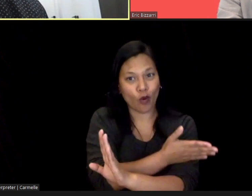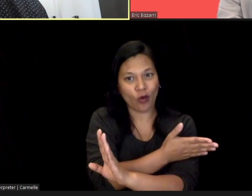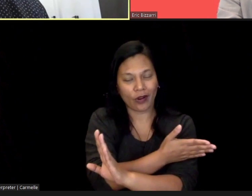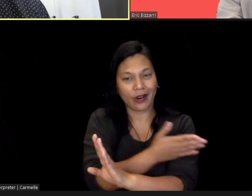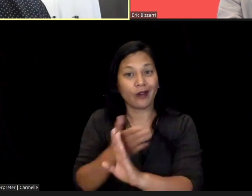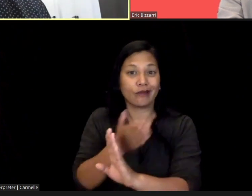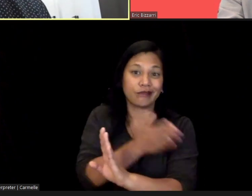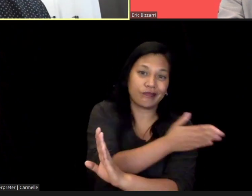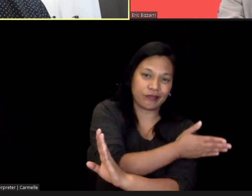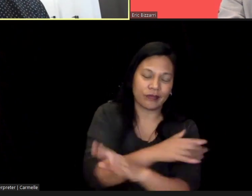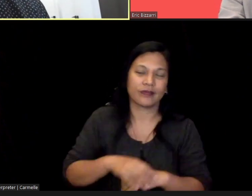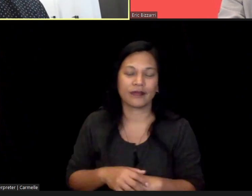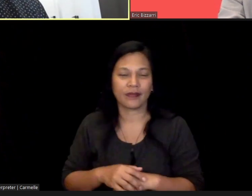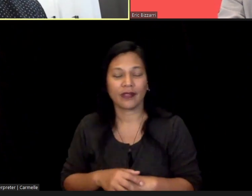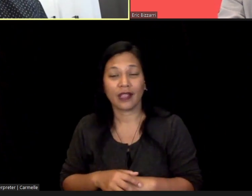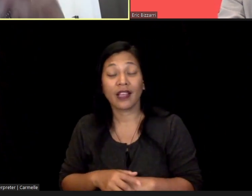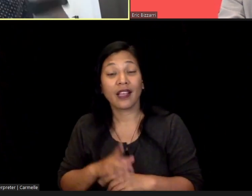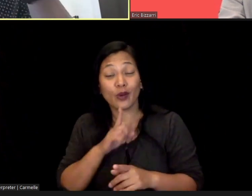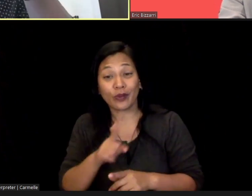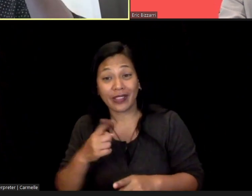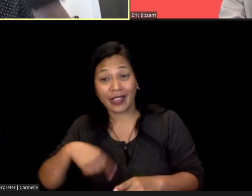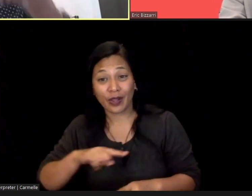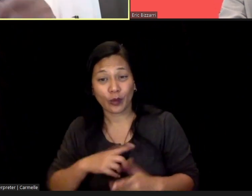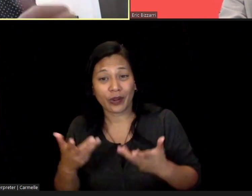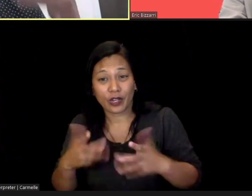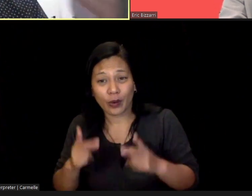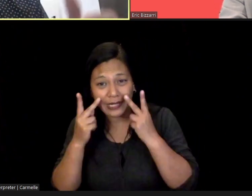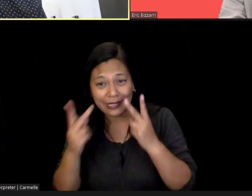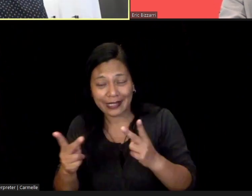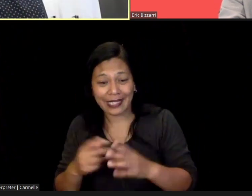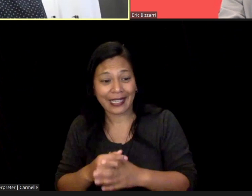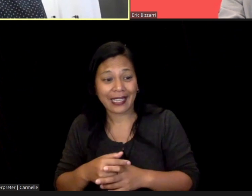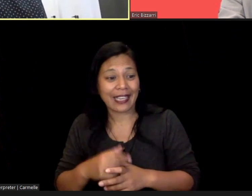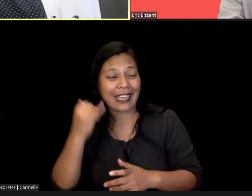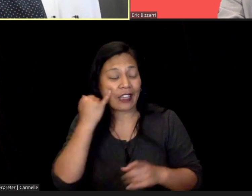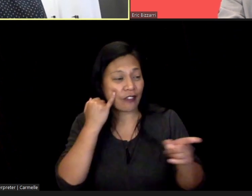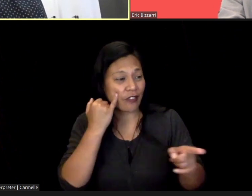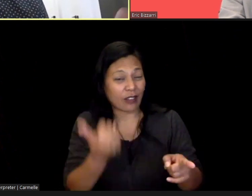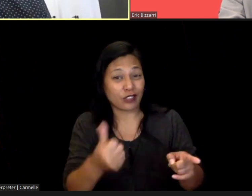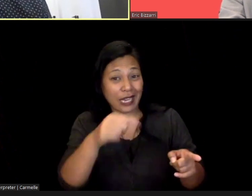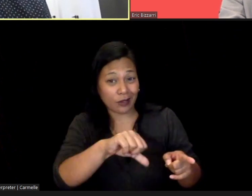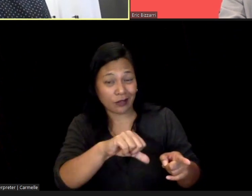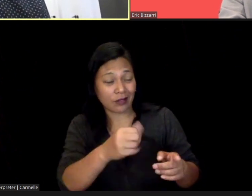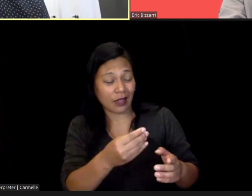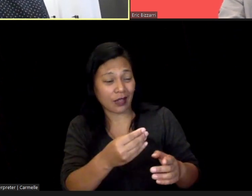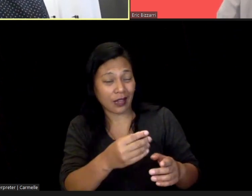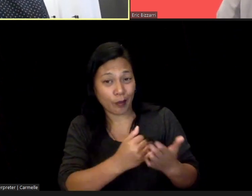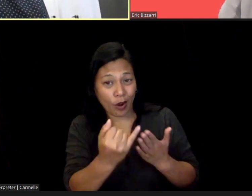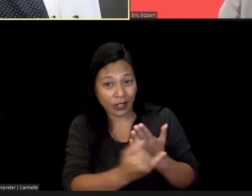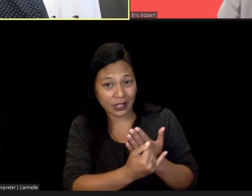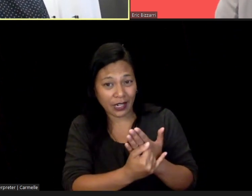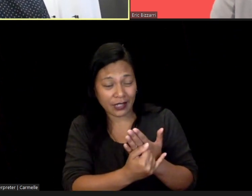So what we don't want to see at the CMF is we didn't fund an amazing project because the application was awful.